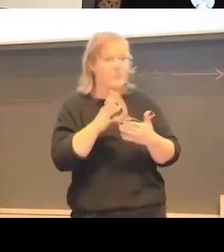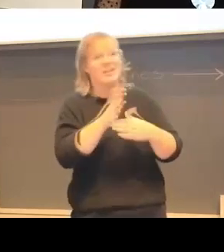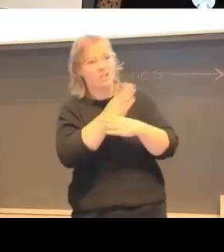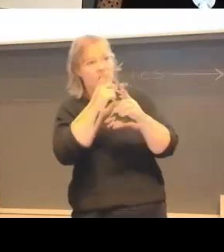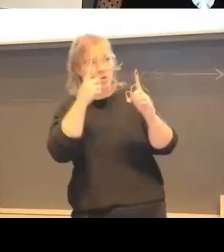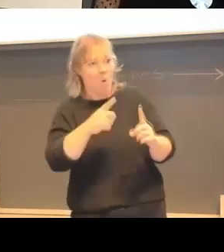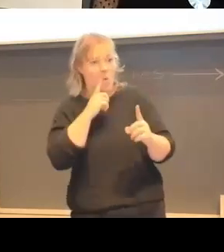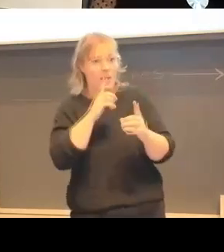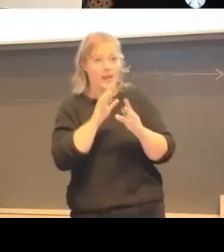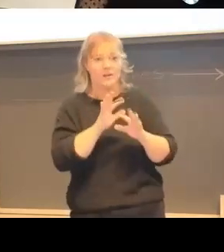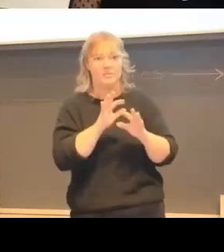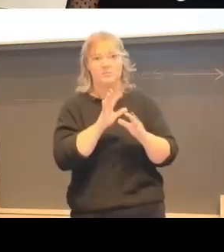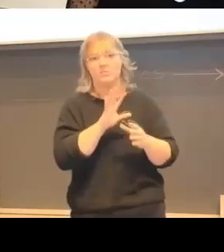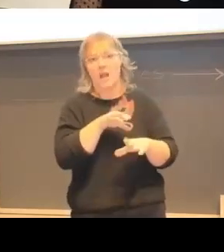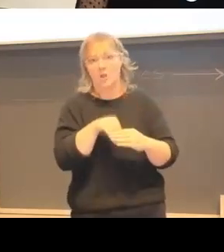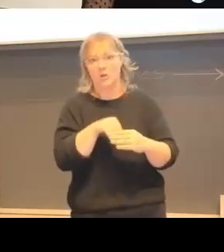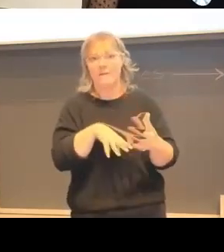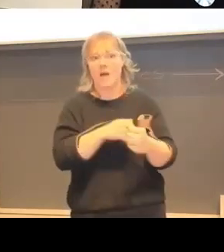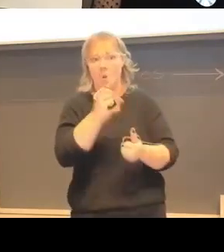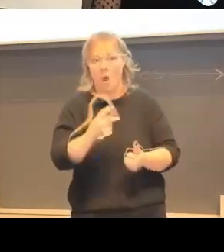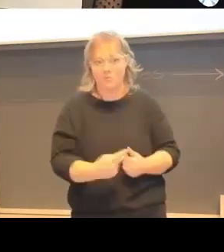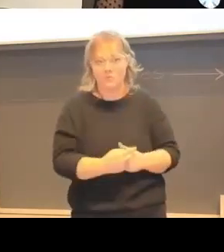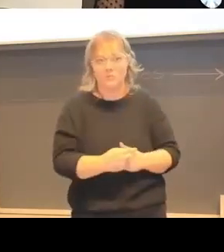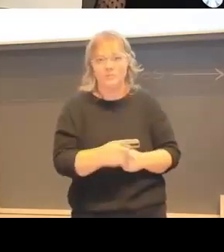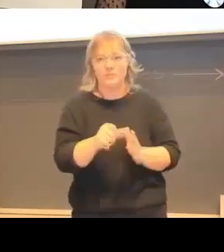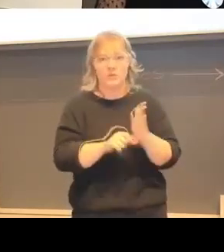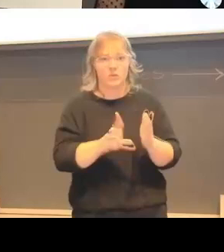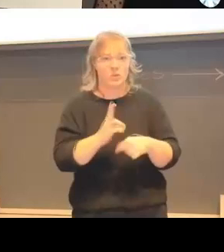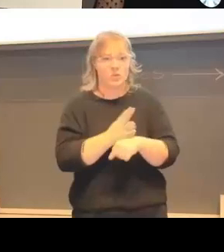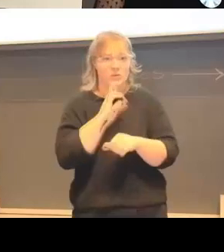some form of followup the surgeons then also used the scale to provide a self assessment